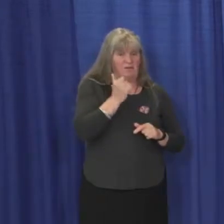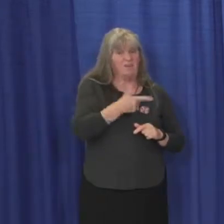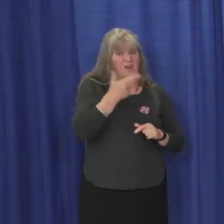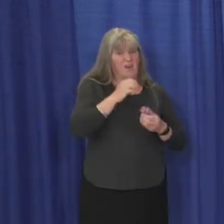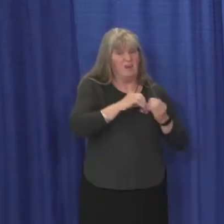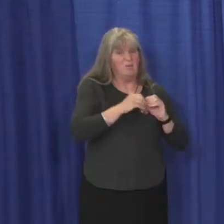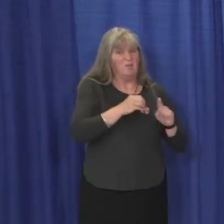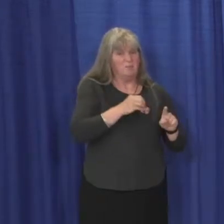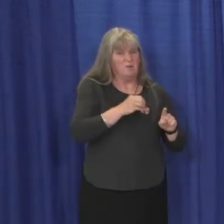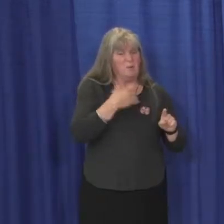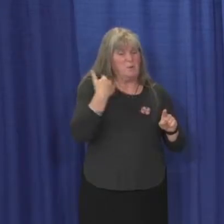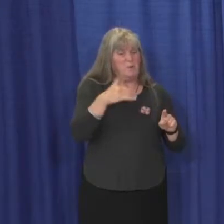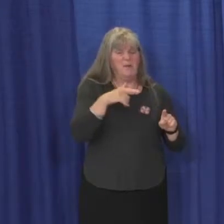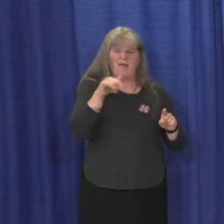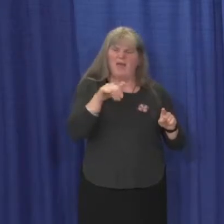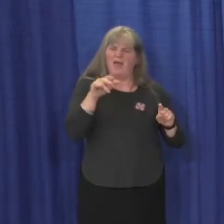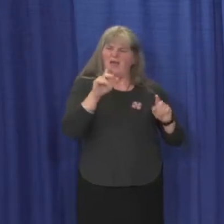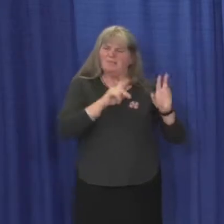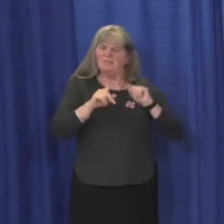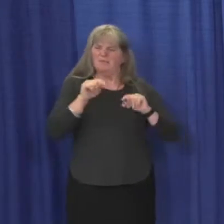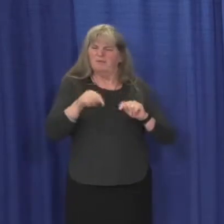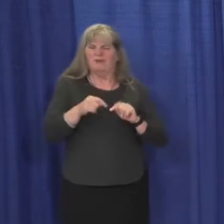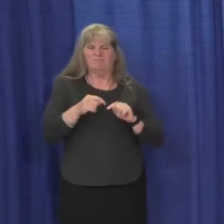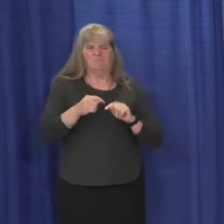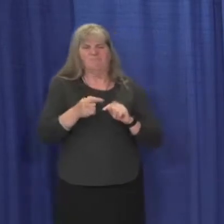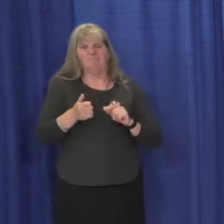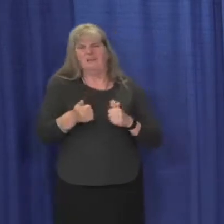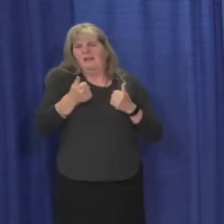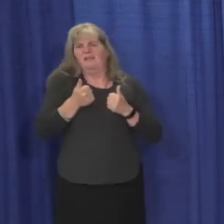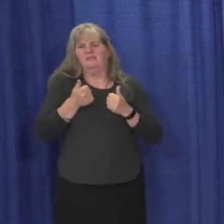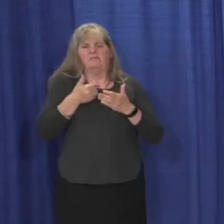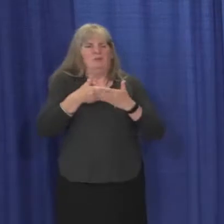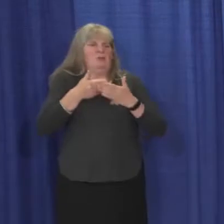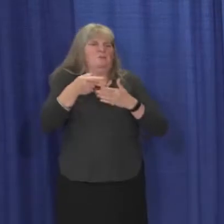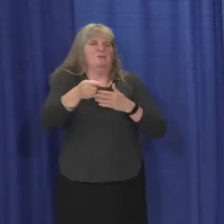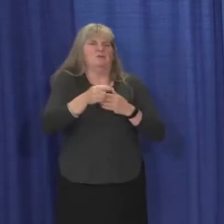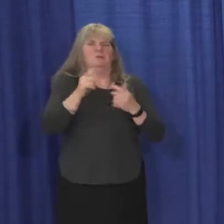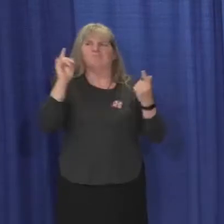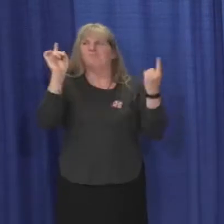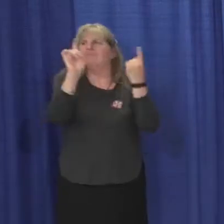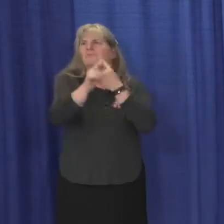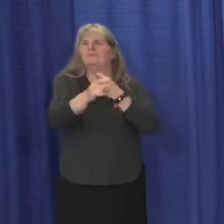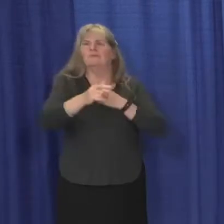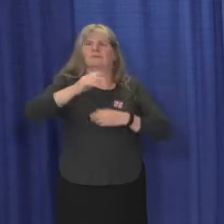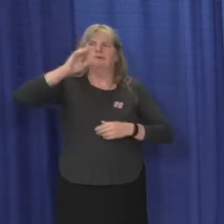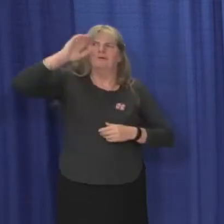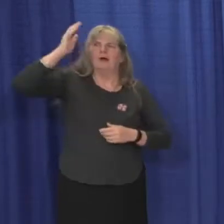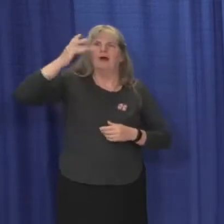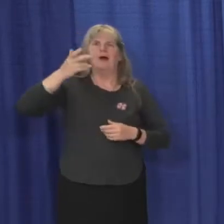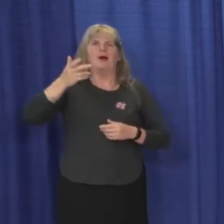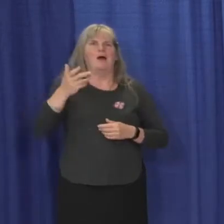that is not just a number. That are people who were in our lives, people we pass by or wave